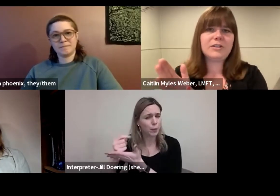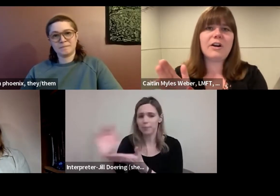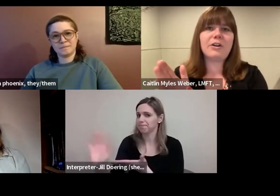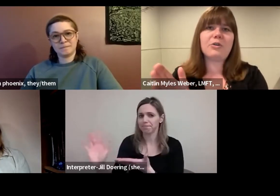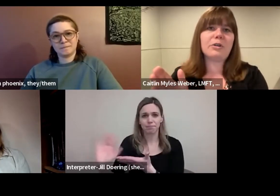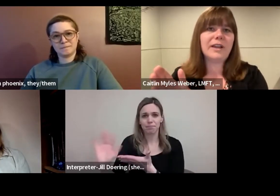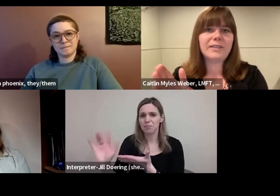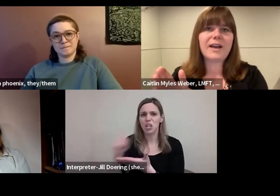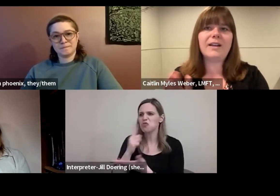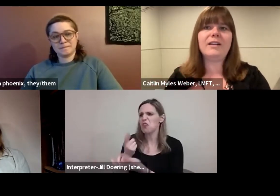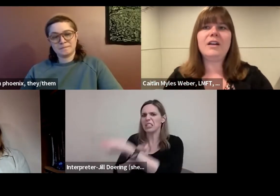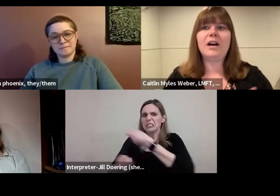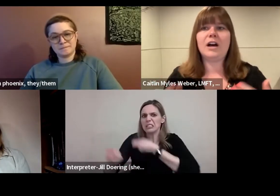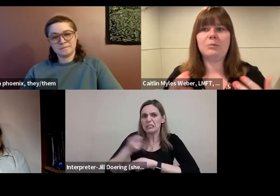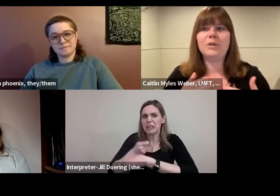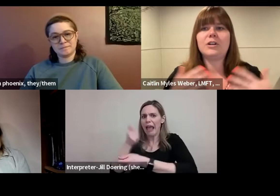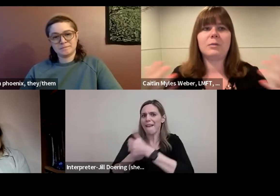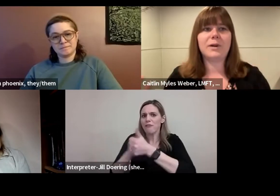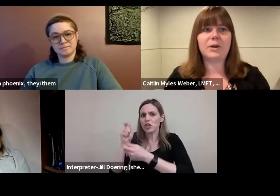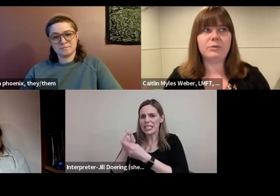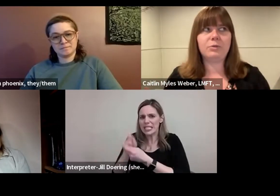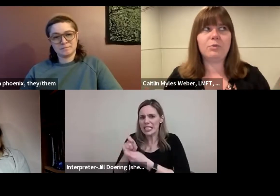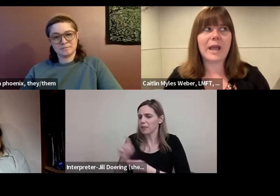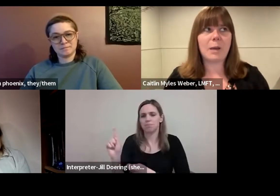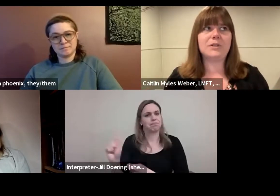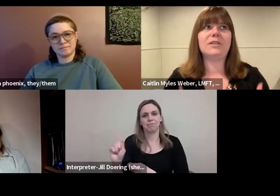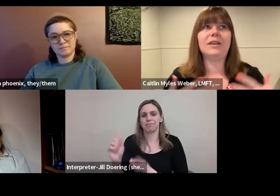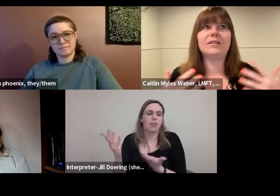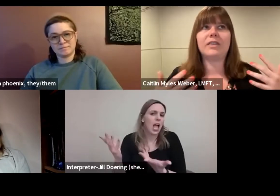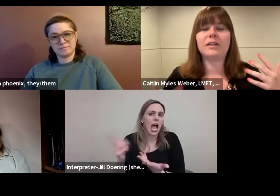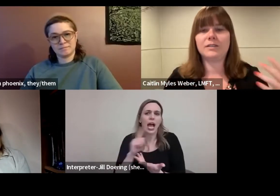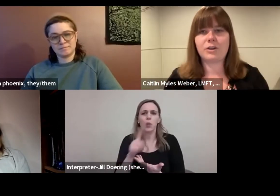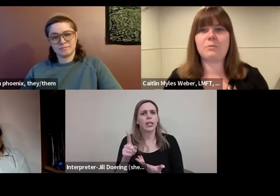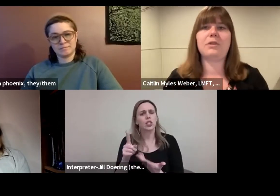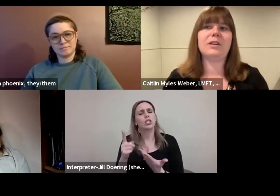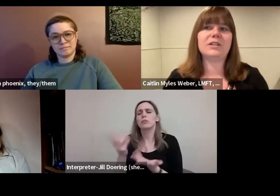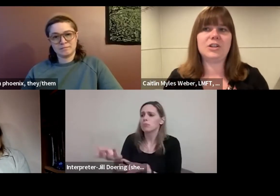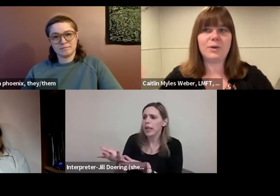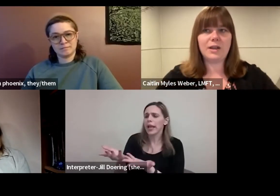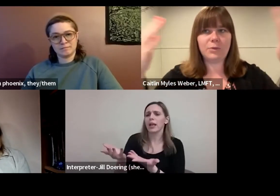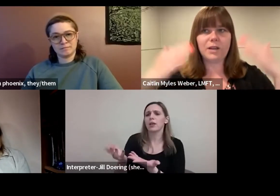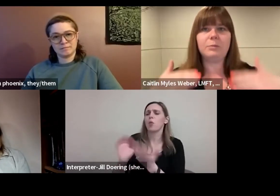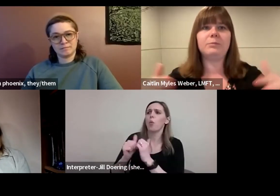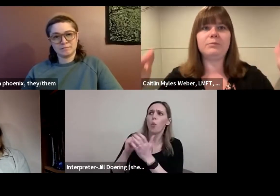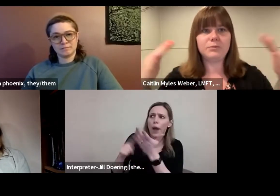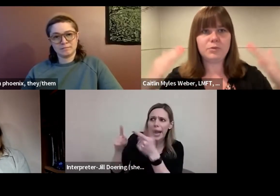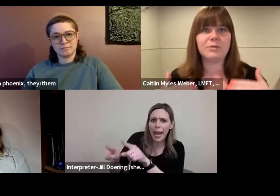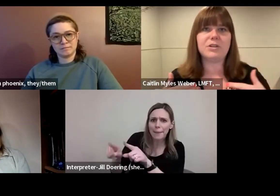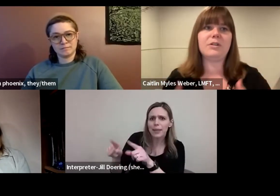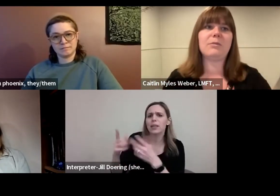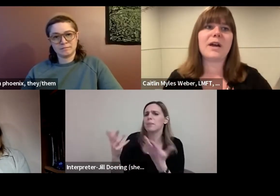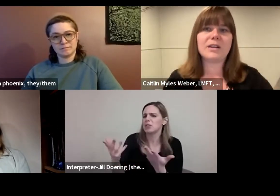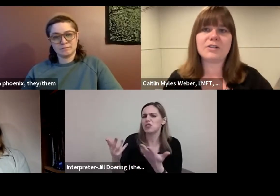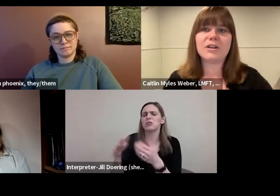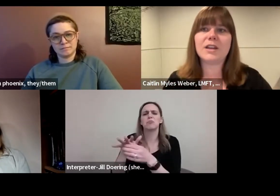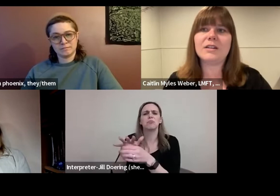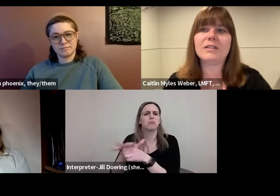It's not hardcore like that. We talk about what happened to the extent that it's therapeutic to you and we help ground you in your body during it.